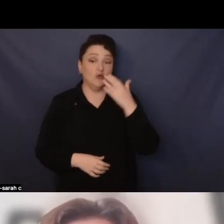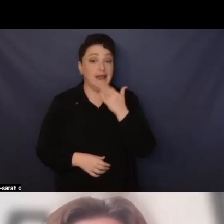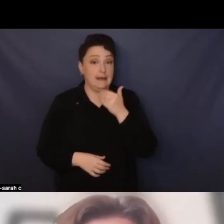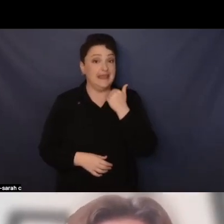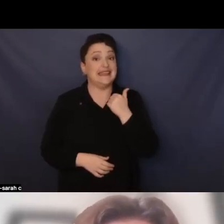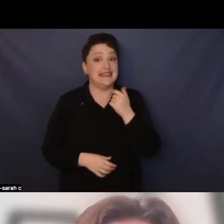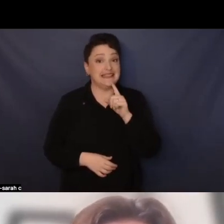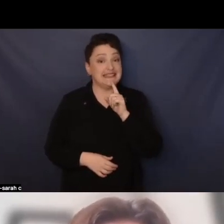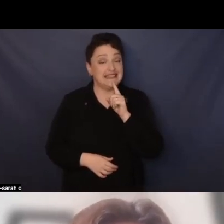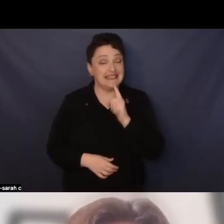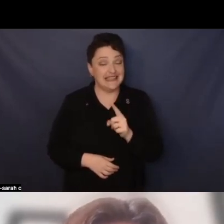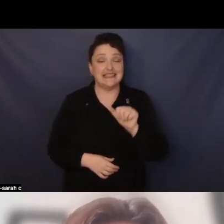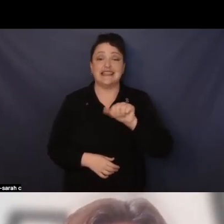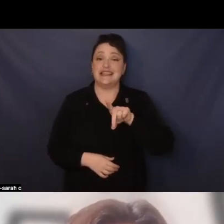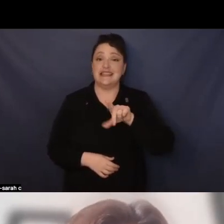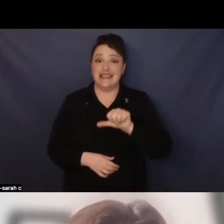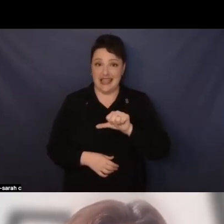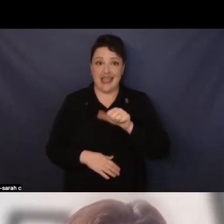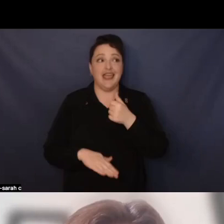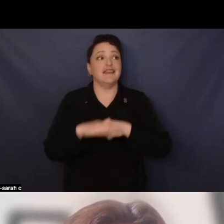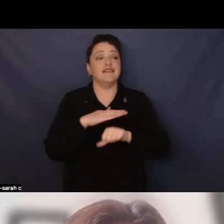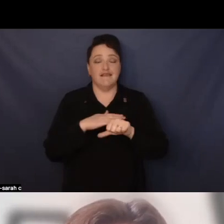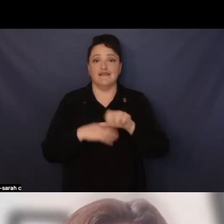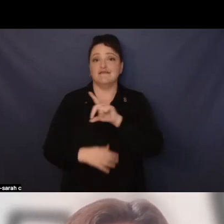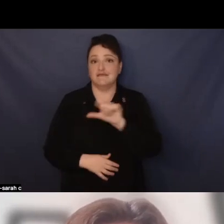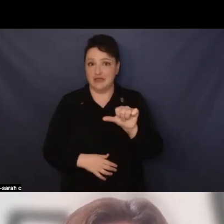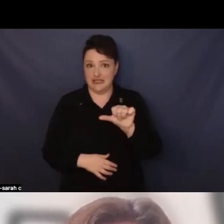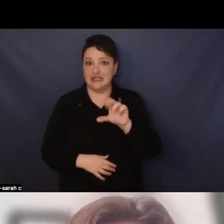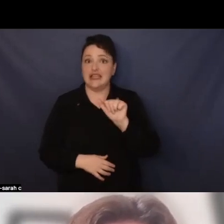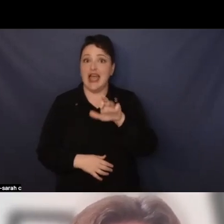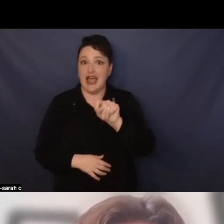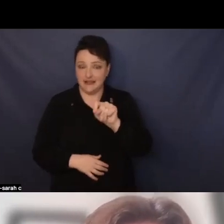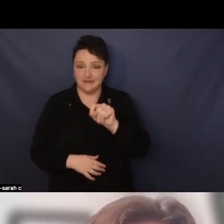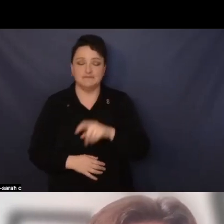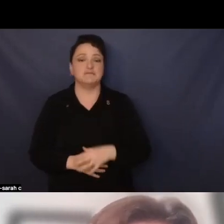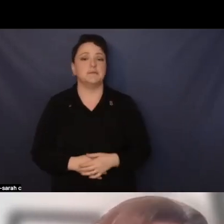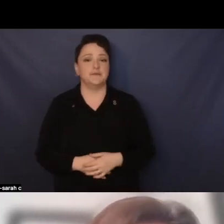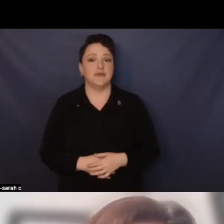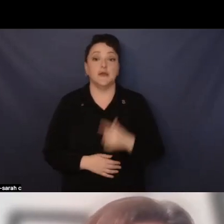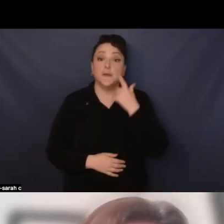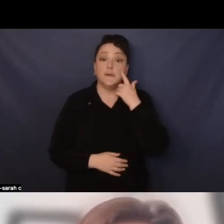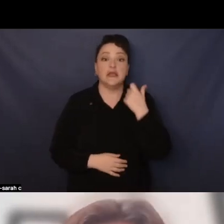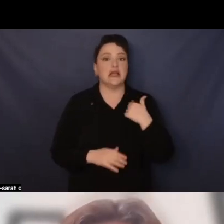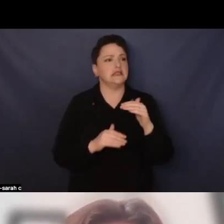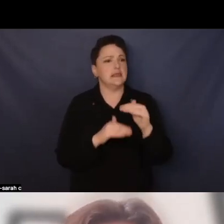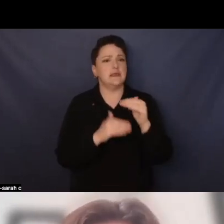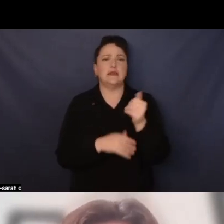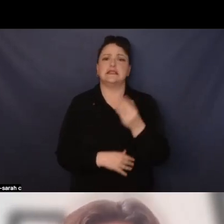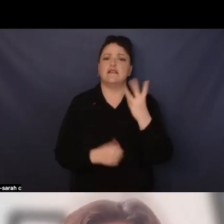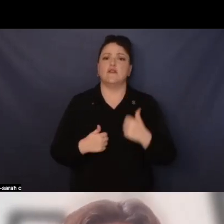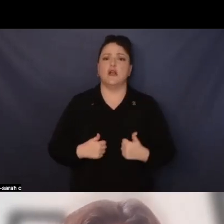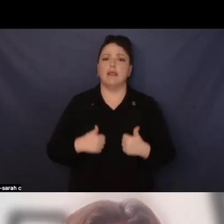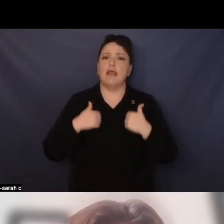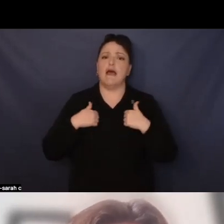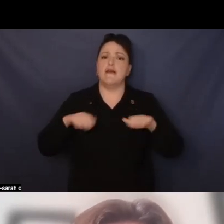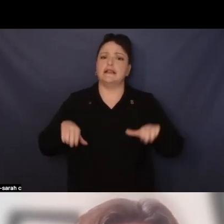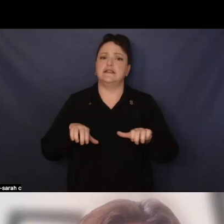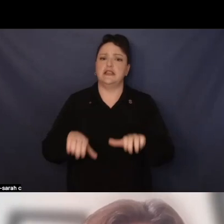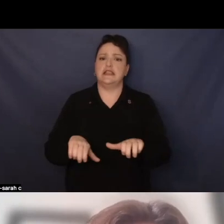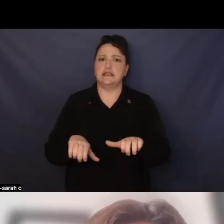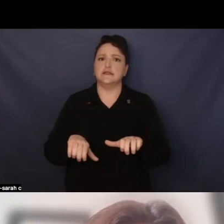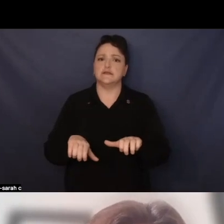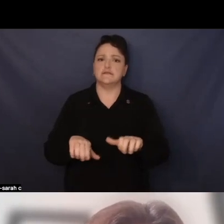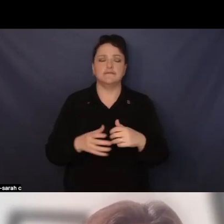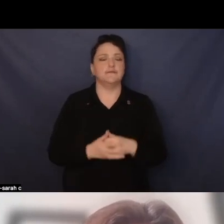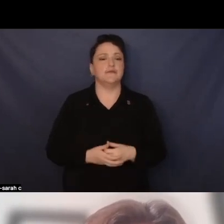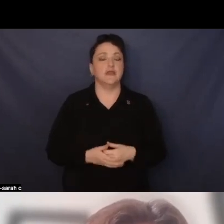That limits major life activities. Yours doesn't have to look like that but introducing yourself,